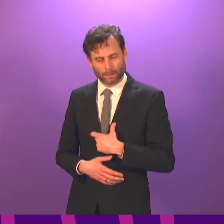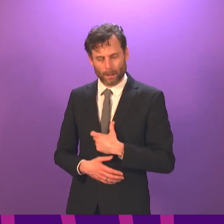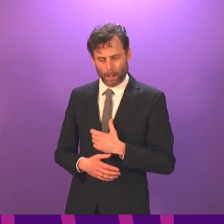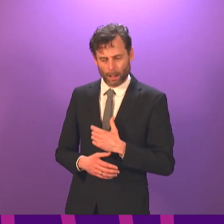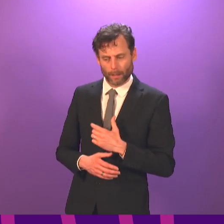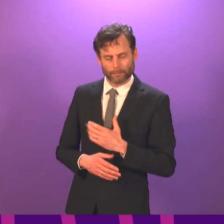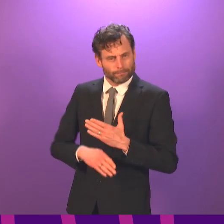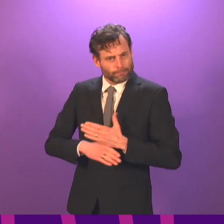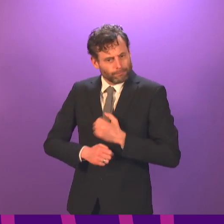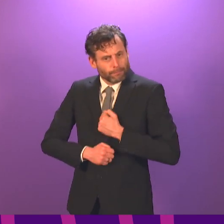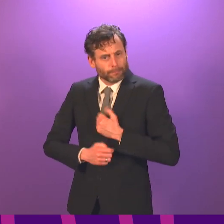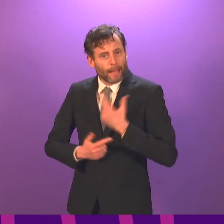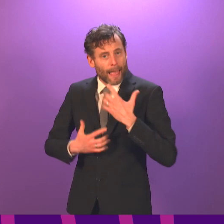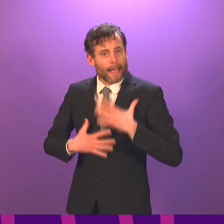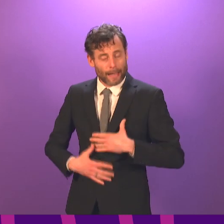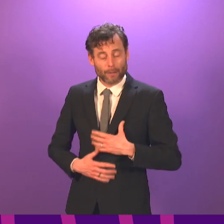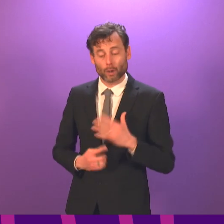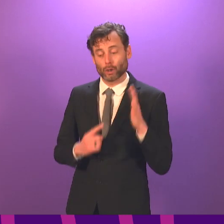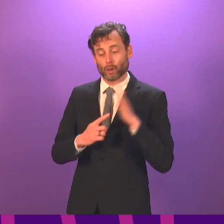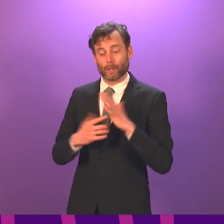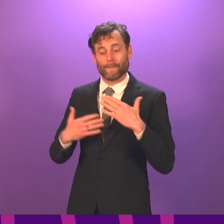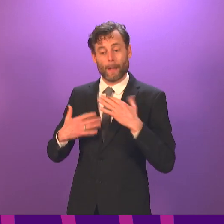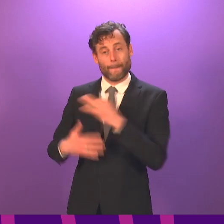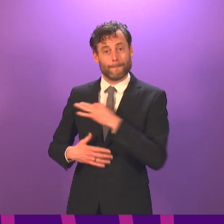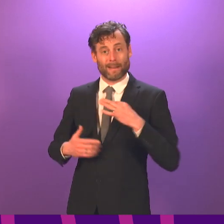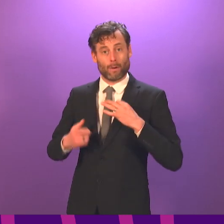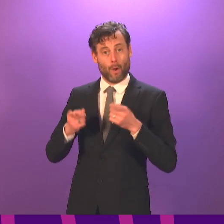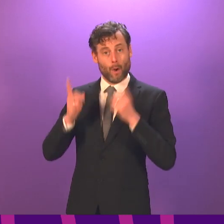The most recent letter from the chief medical officer to health boards, which was issued